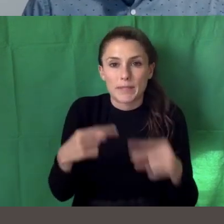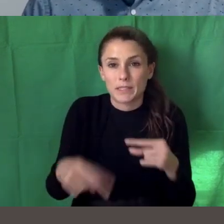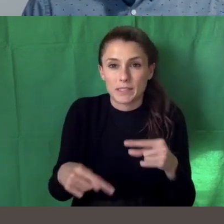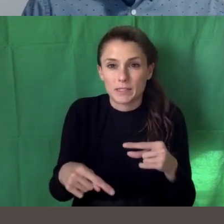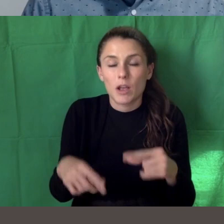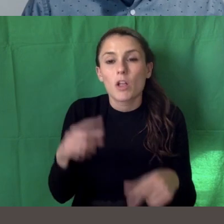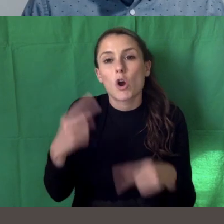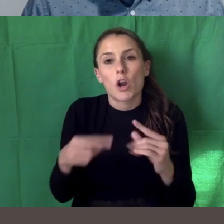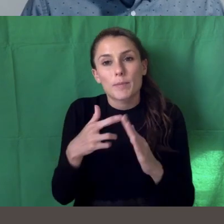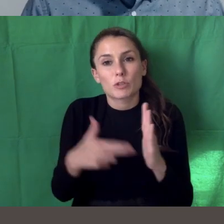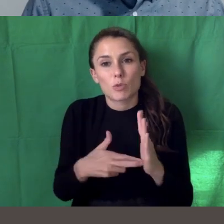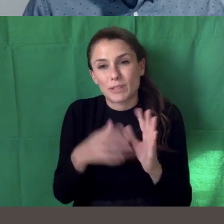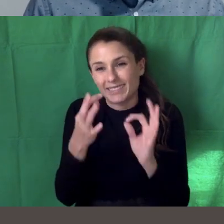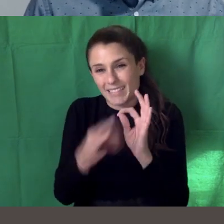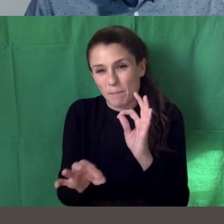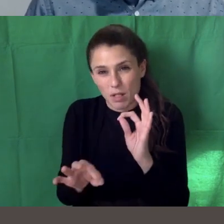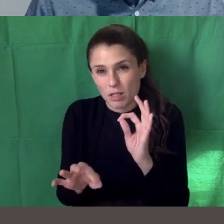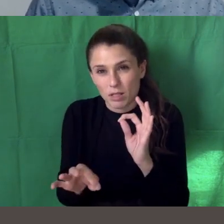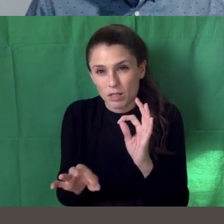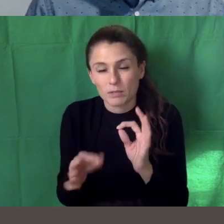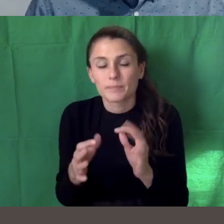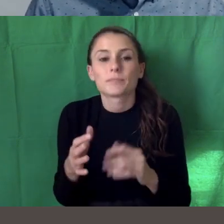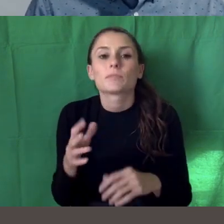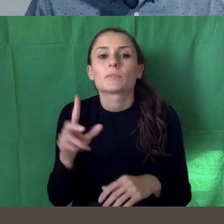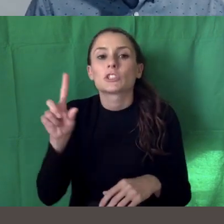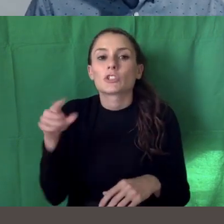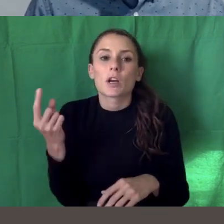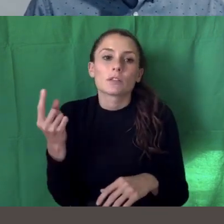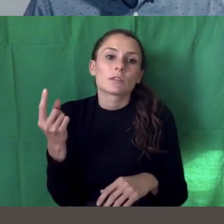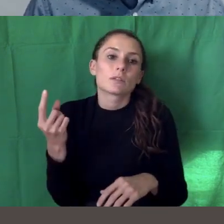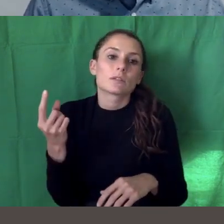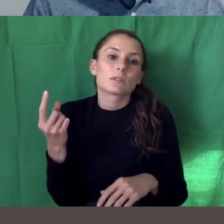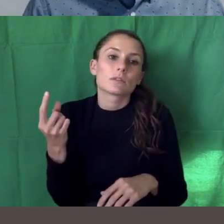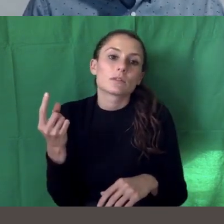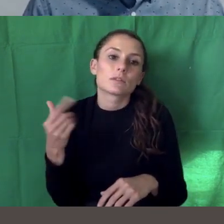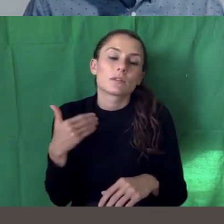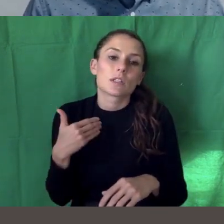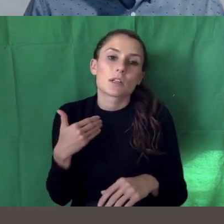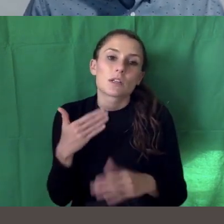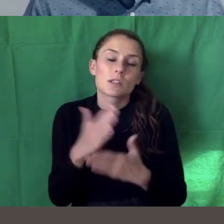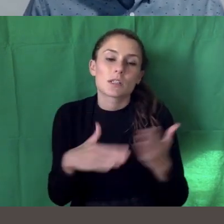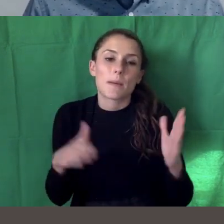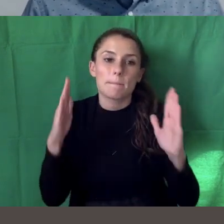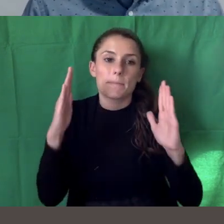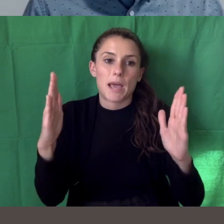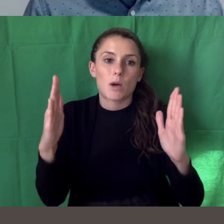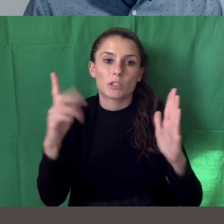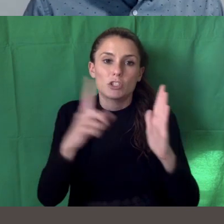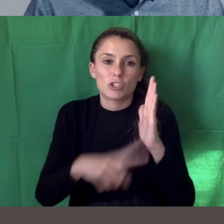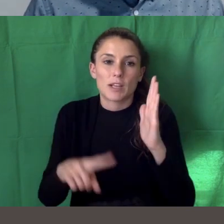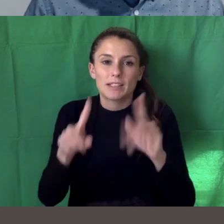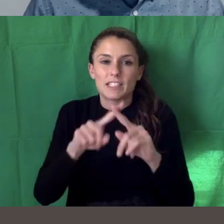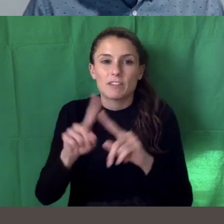The arguments rule is pretty simple. It's just some bounds checking on a different rule called args.